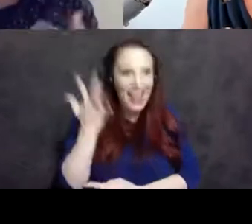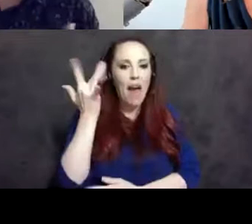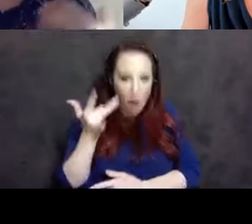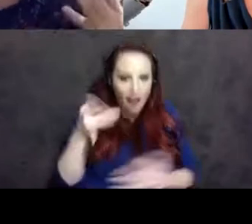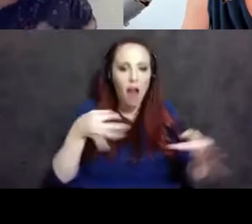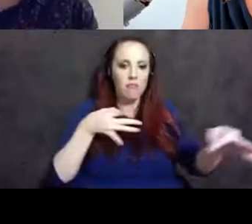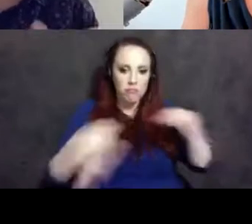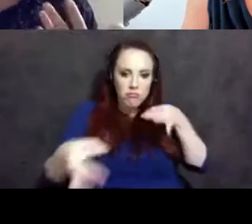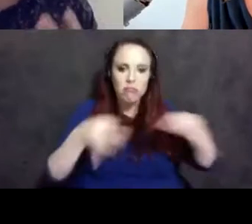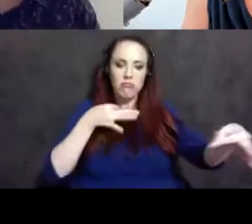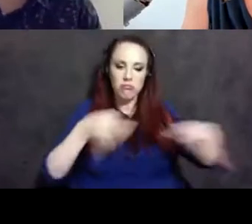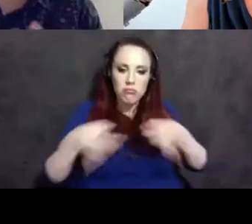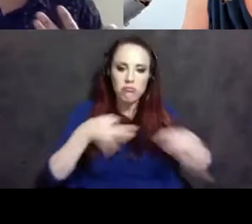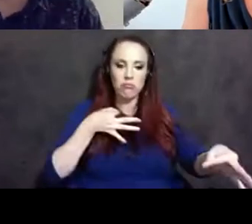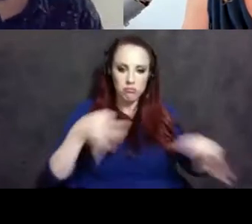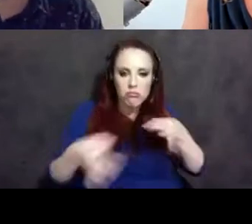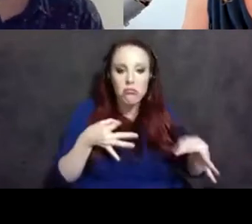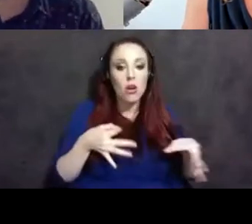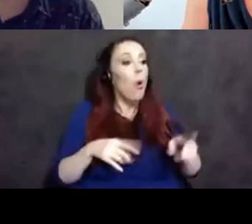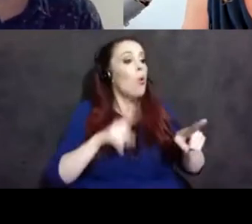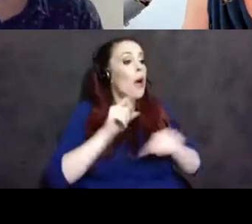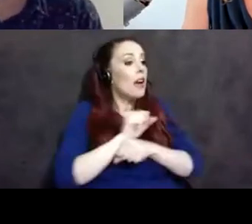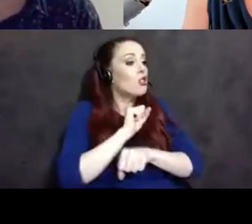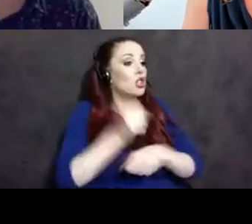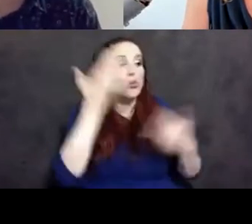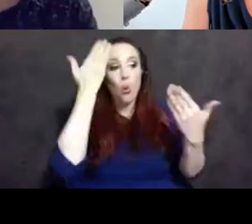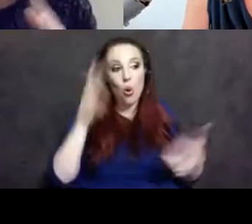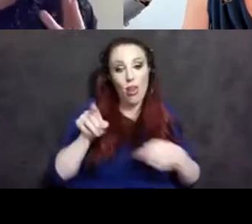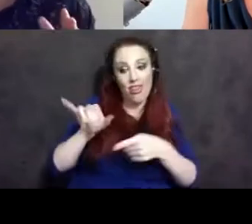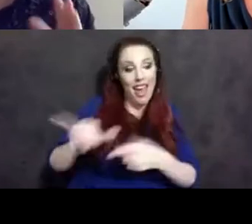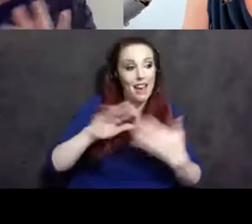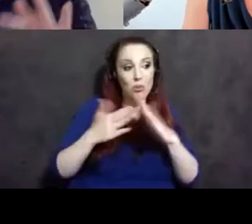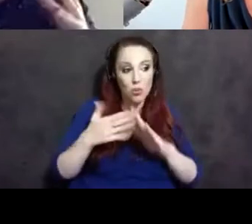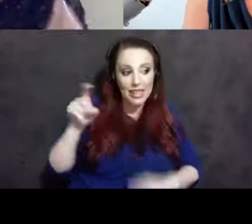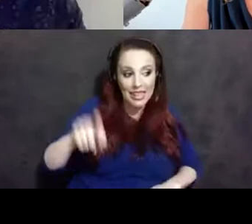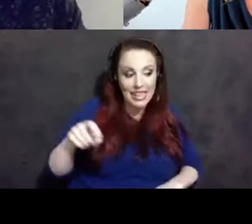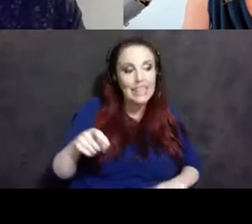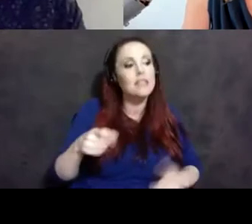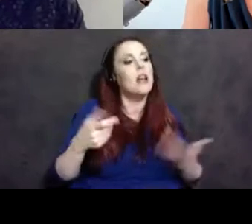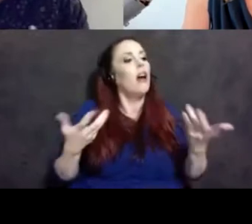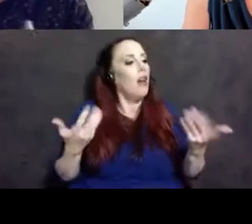And going into, oh, you don't know what the community needs. Why don't we do a codesign with the community?